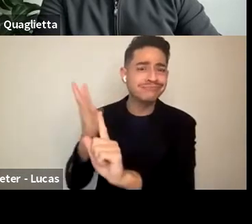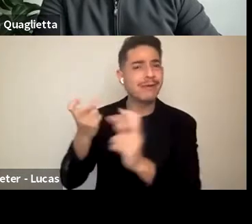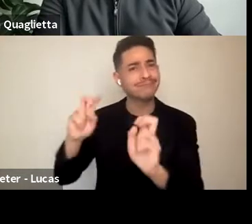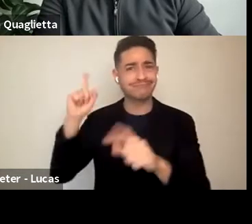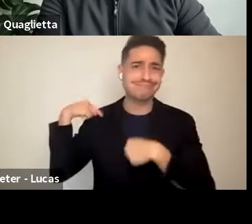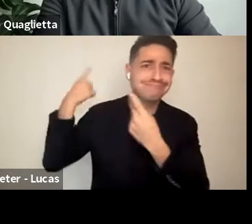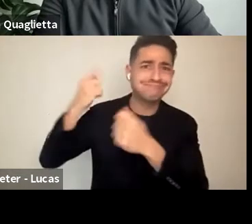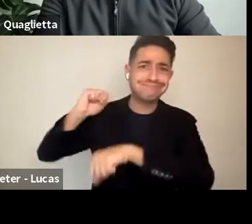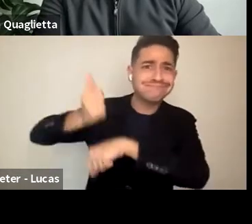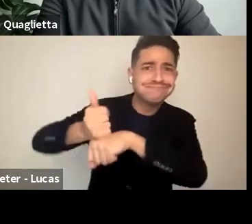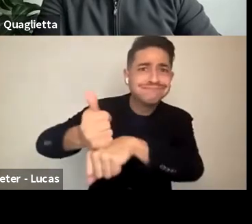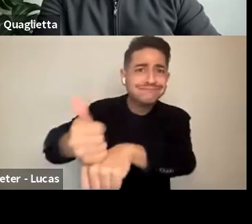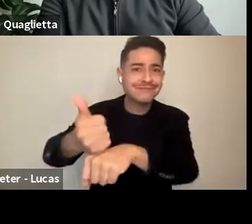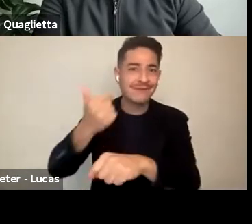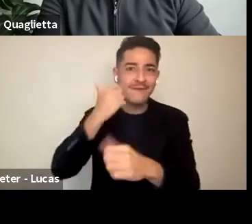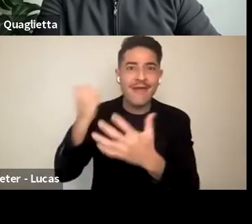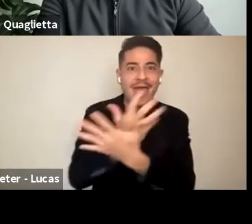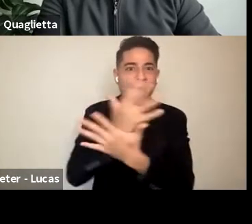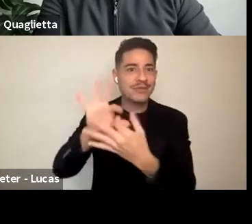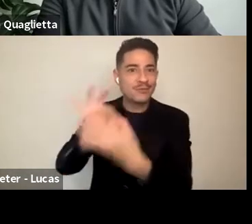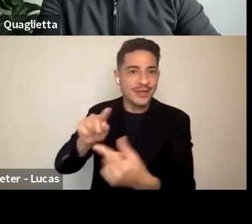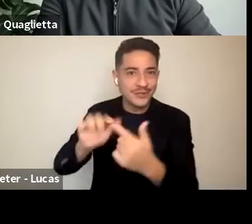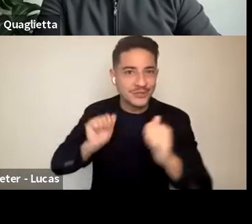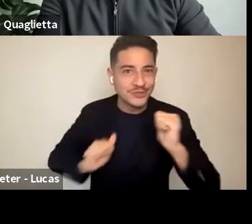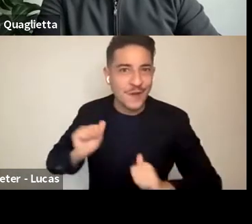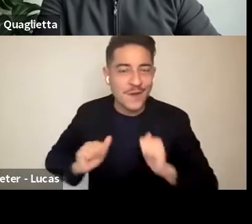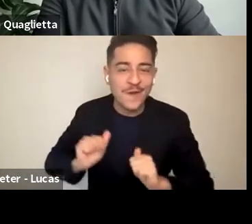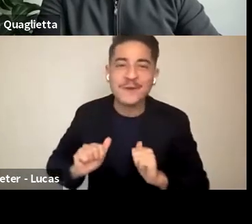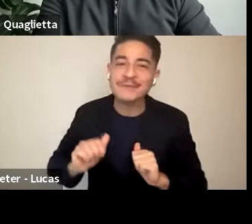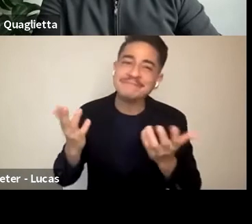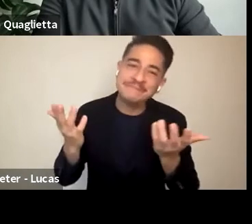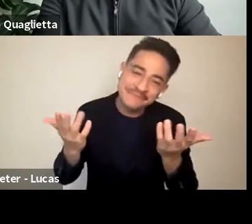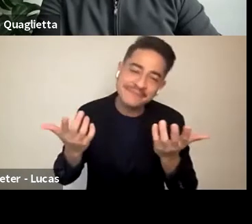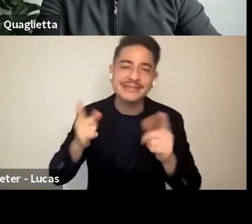for every single aspect of the show, but there's different considerations of the network, obviously.